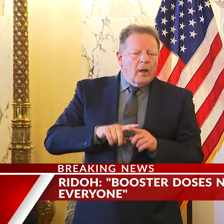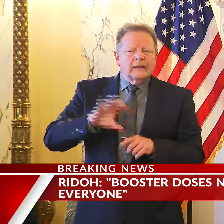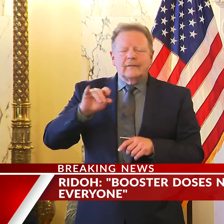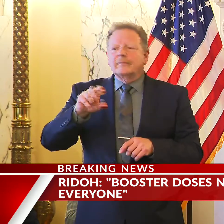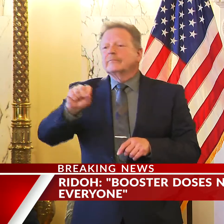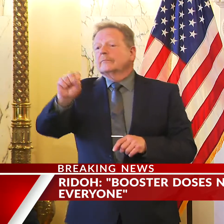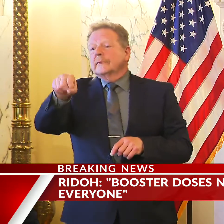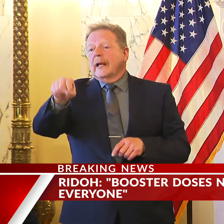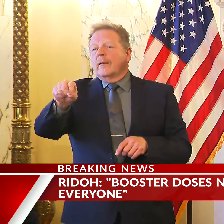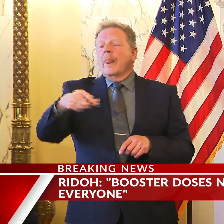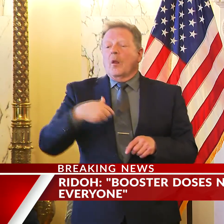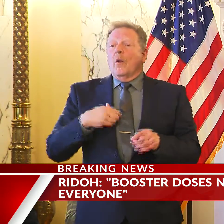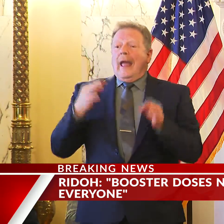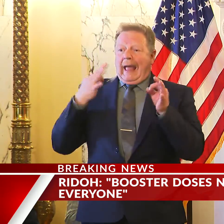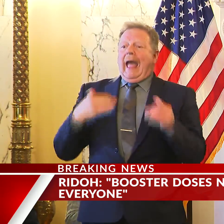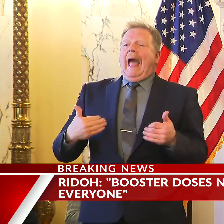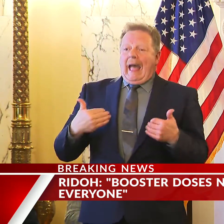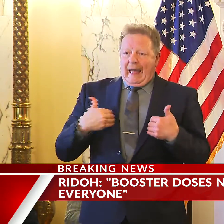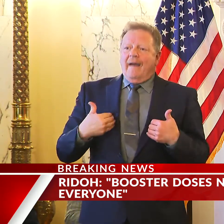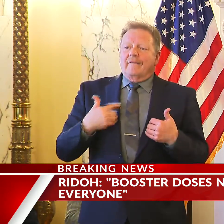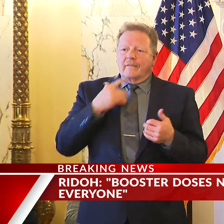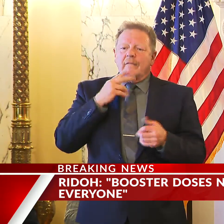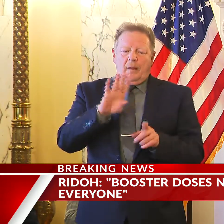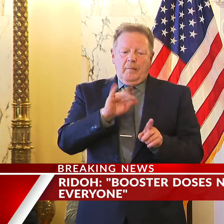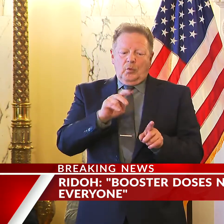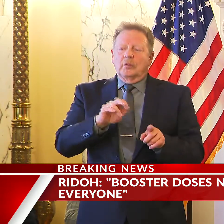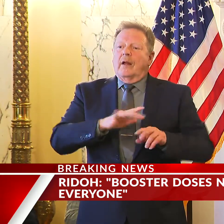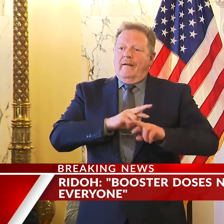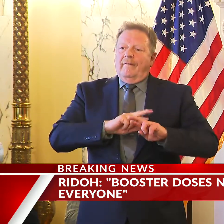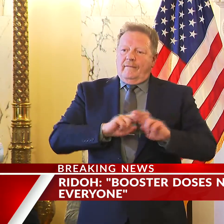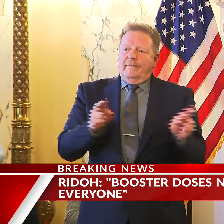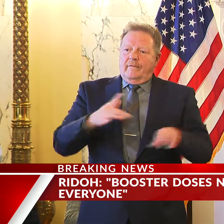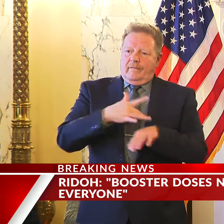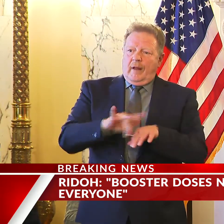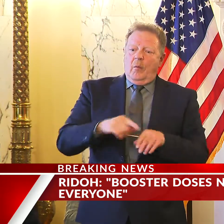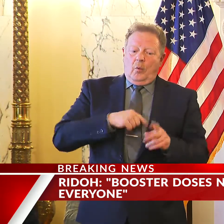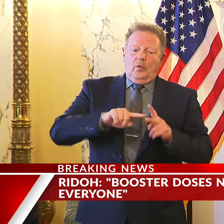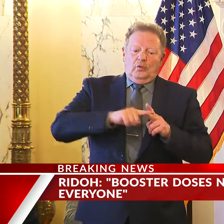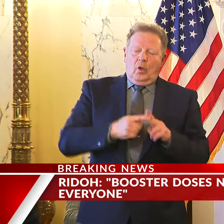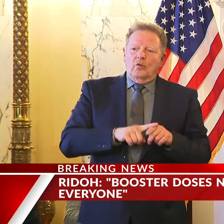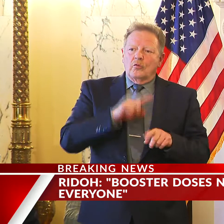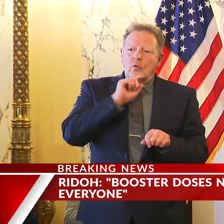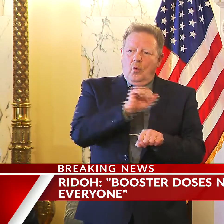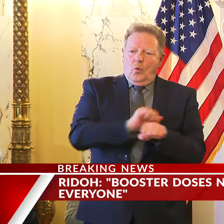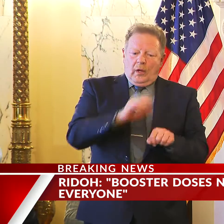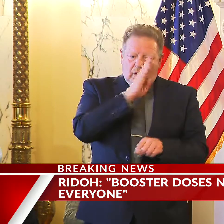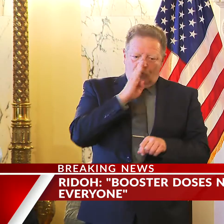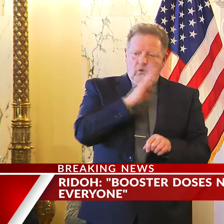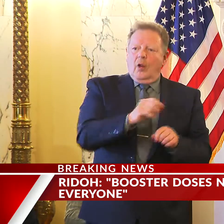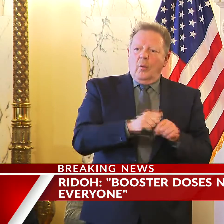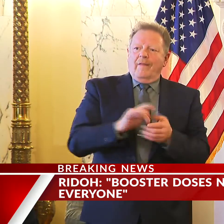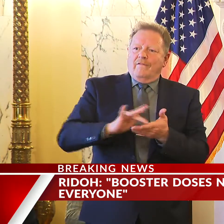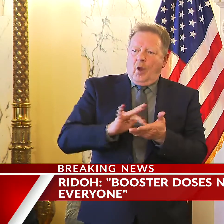BOOSTERS ON CVS OR WALGREENS. OR NEIGHBORHOOD LOCATIONS. YES. SO I THINK THAT WE